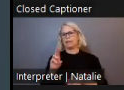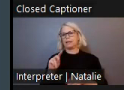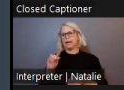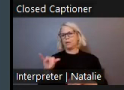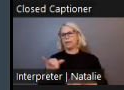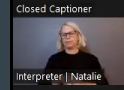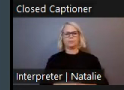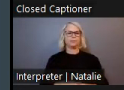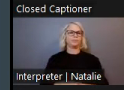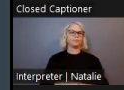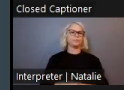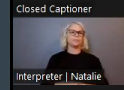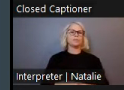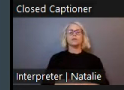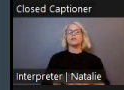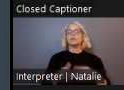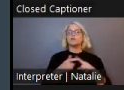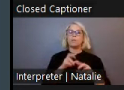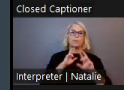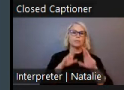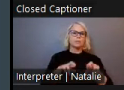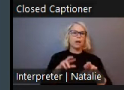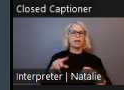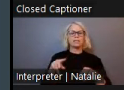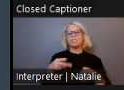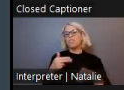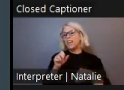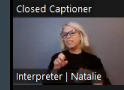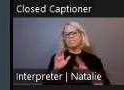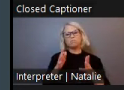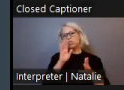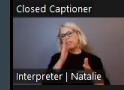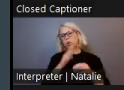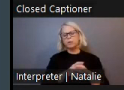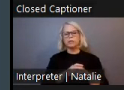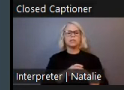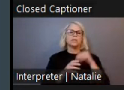a community education program that will be implemented in 2023.